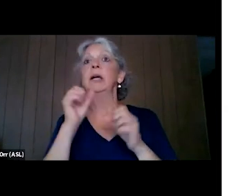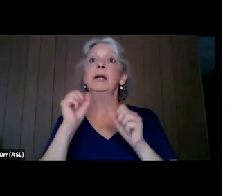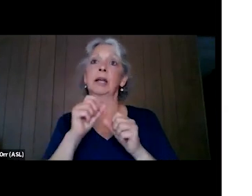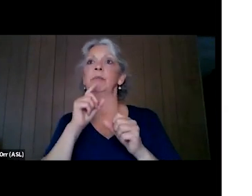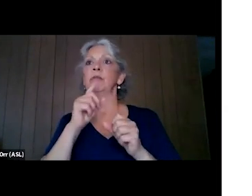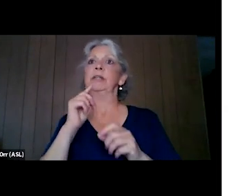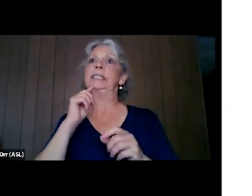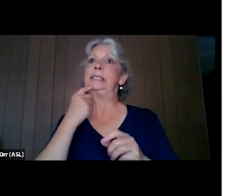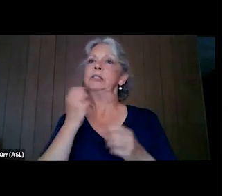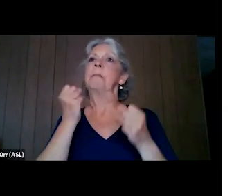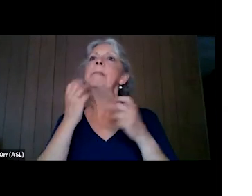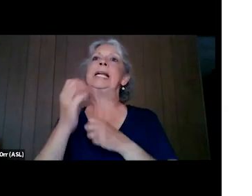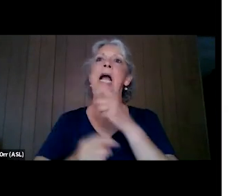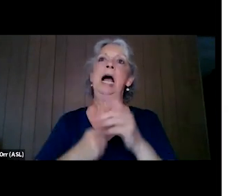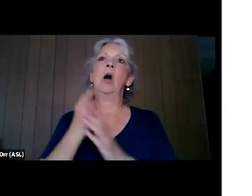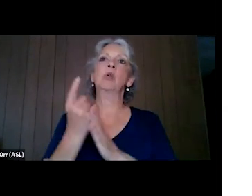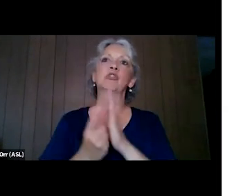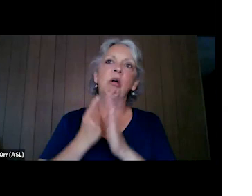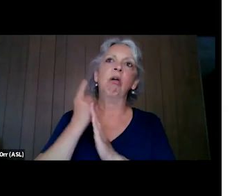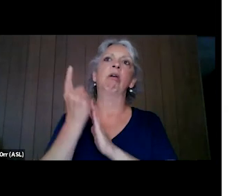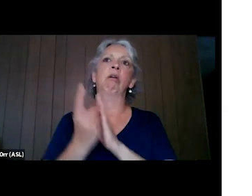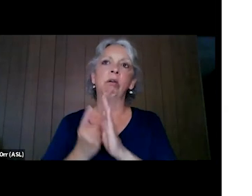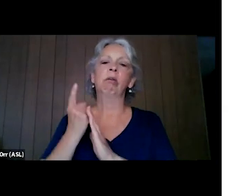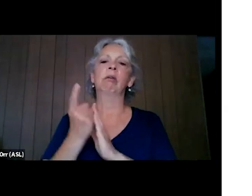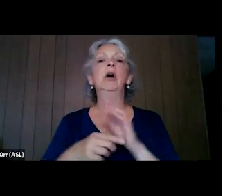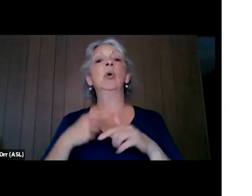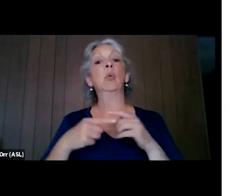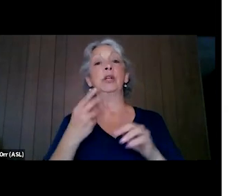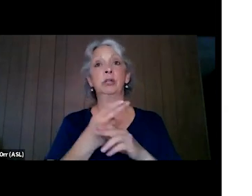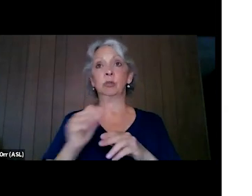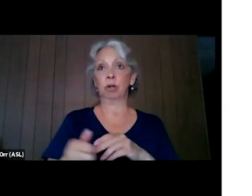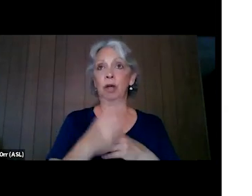It can last for several hours. When xylazine is used with other sedating substances